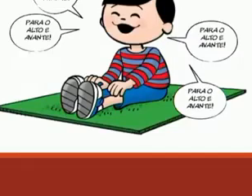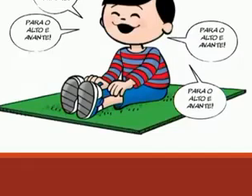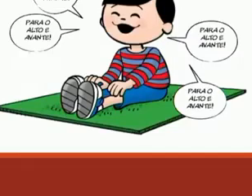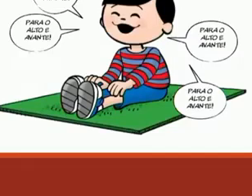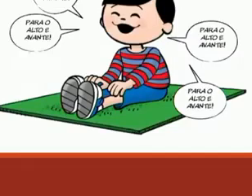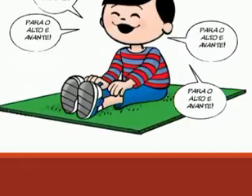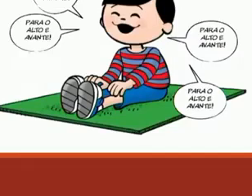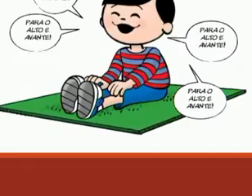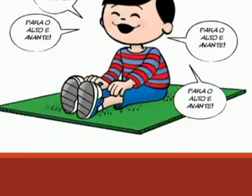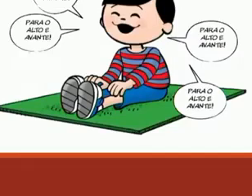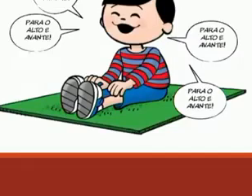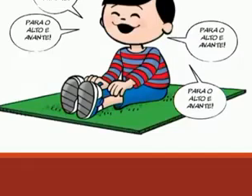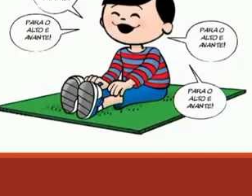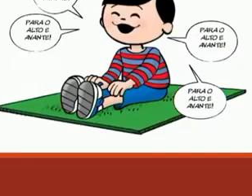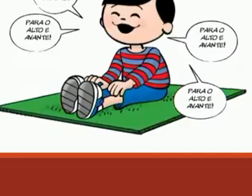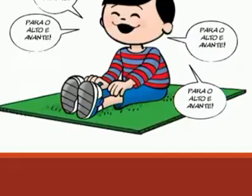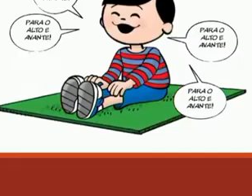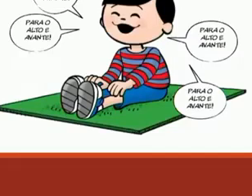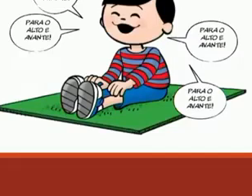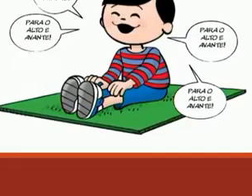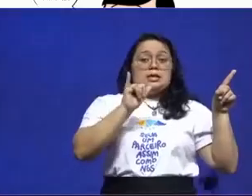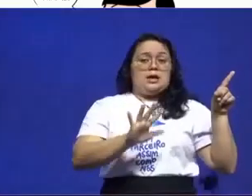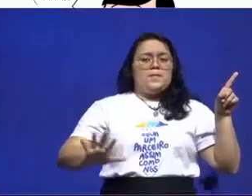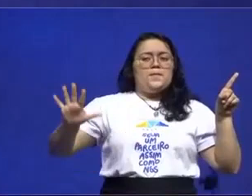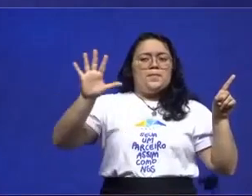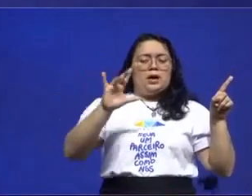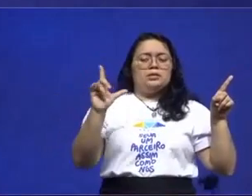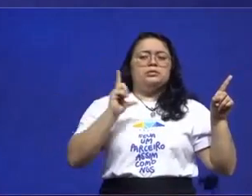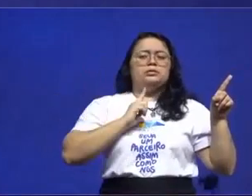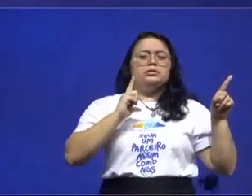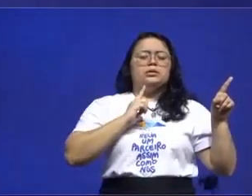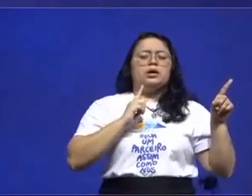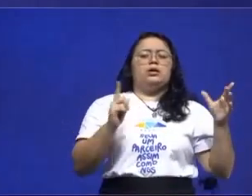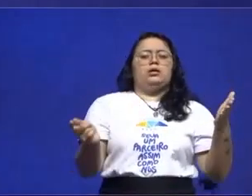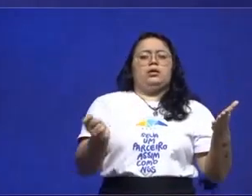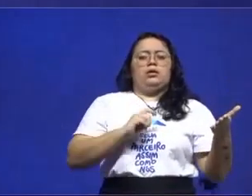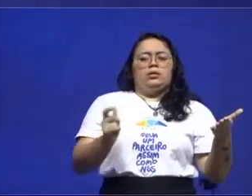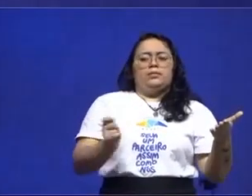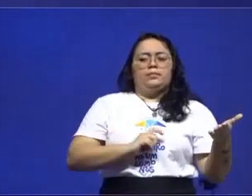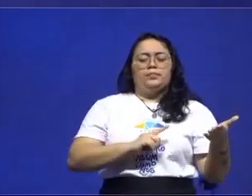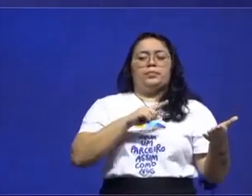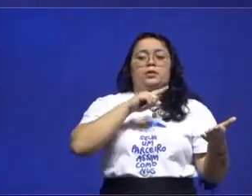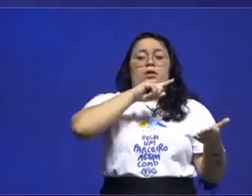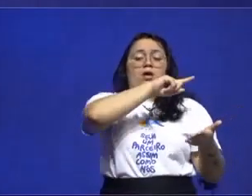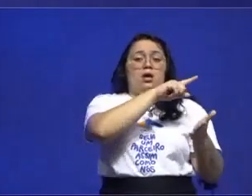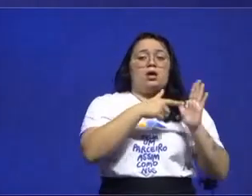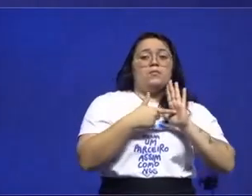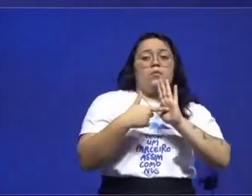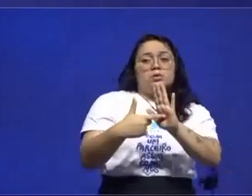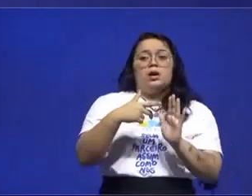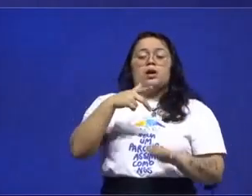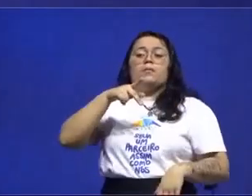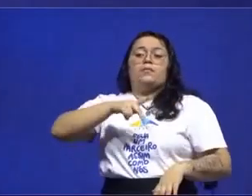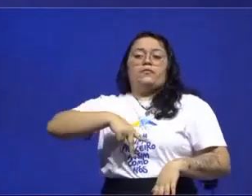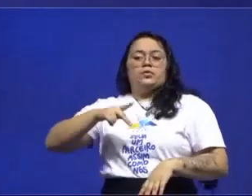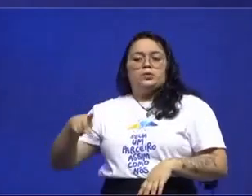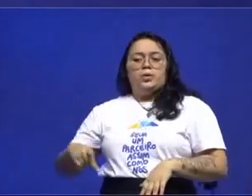these images are from a booklet that was made precisely for teachers, parents and